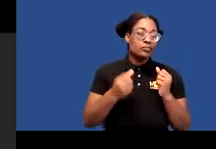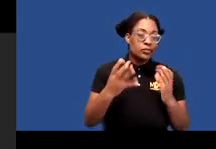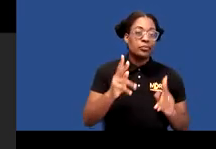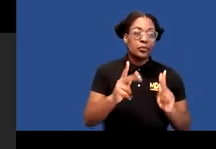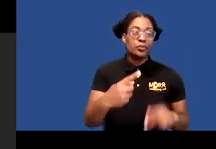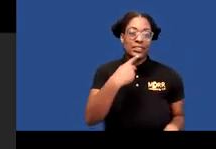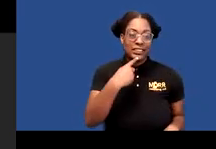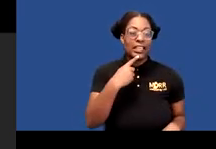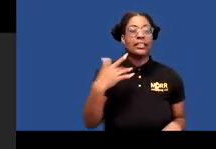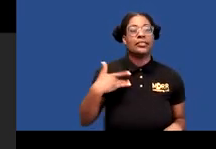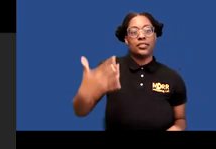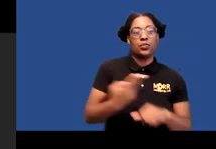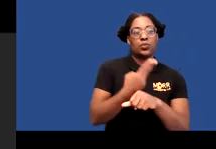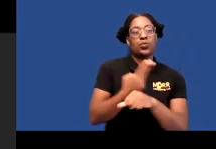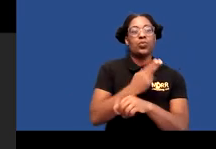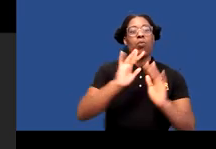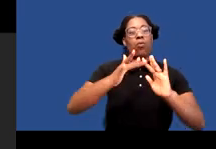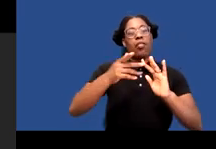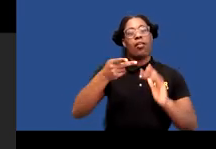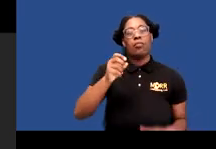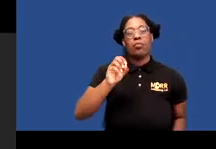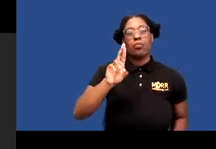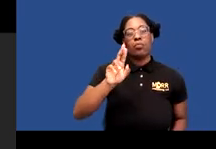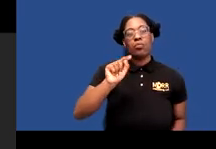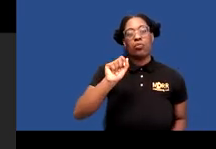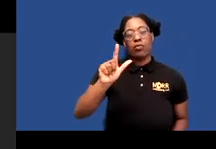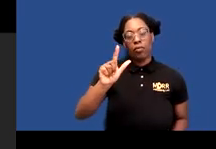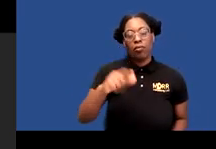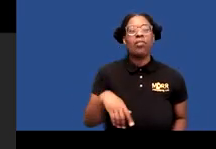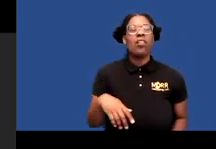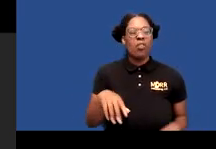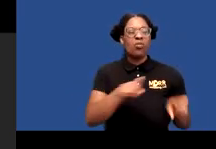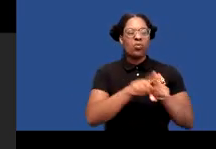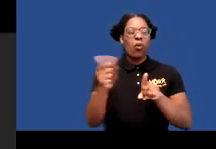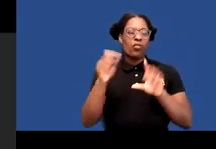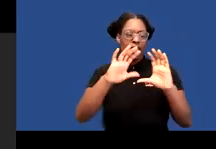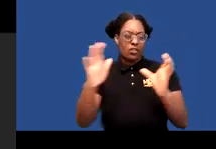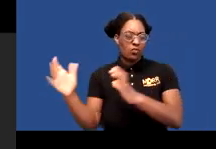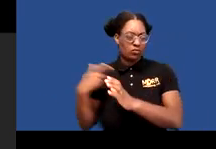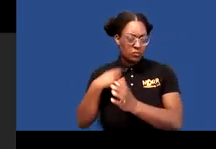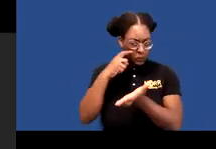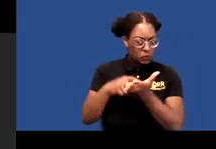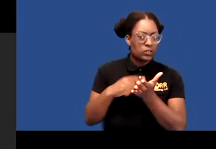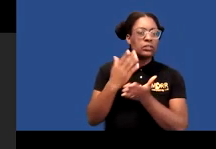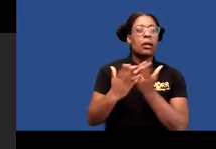Most are using an online portal, and then we have some Other categories there as well.